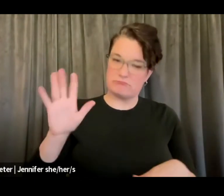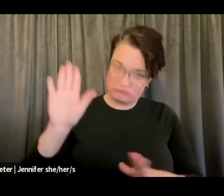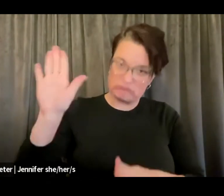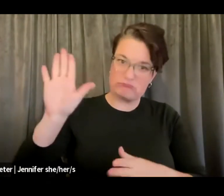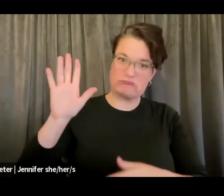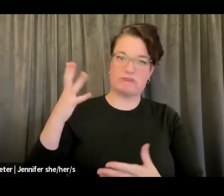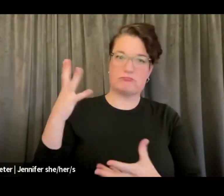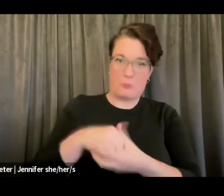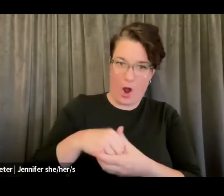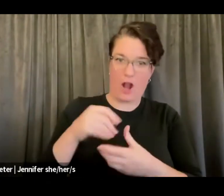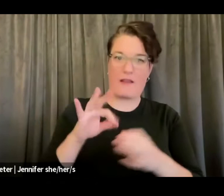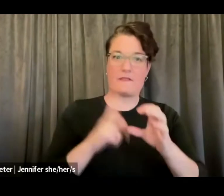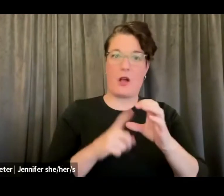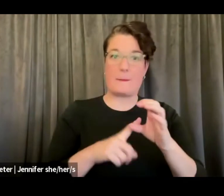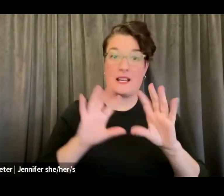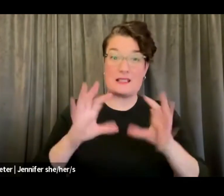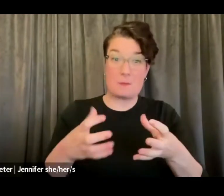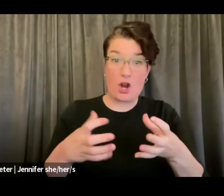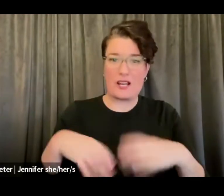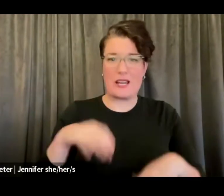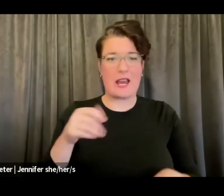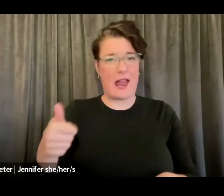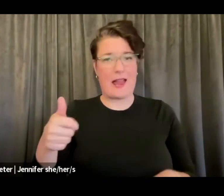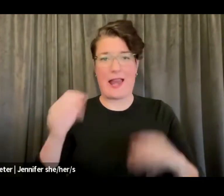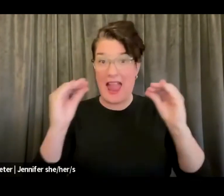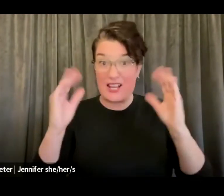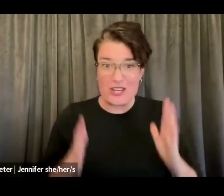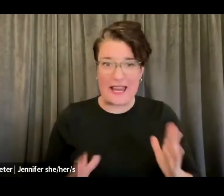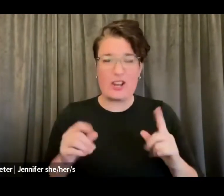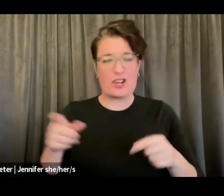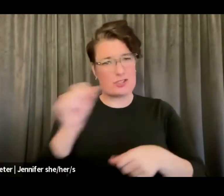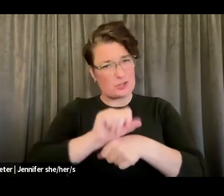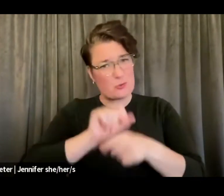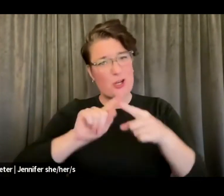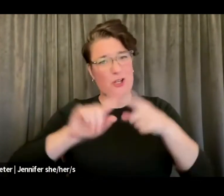party and also being an educator and working and centering folks of color.